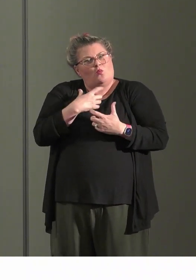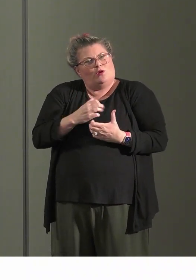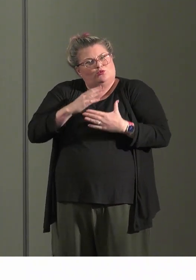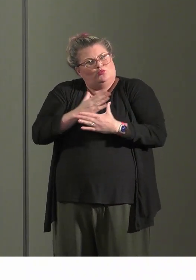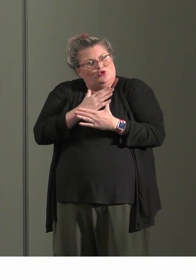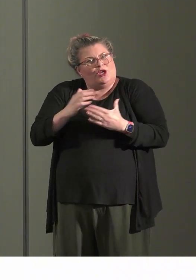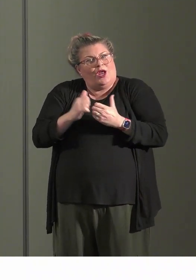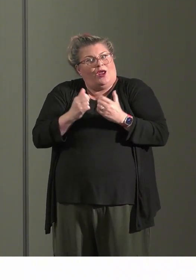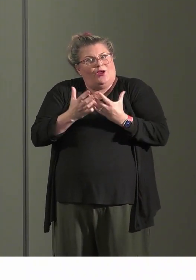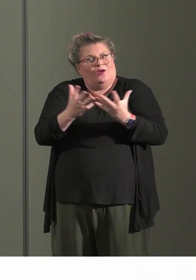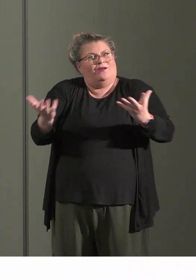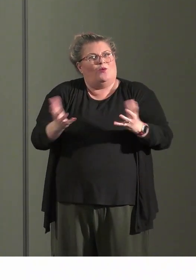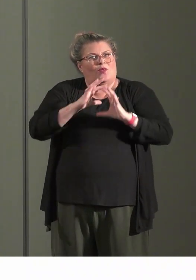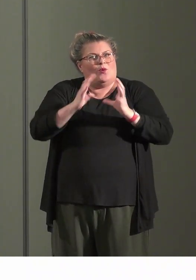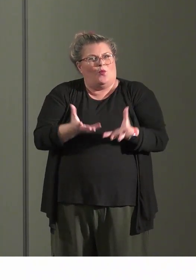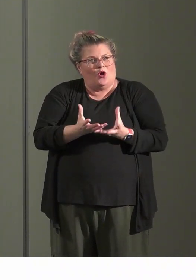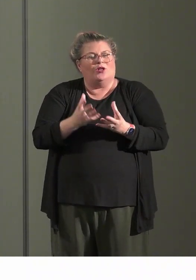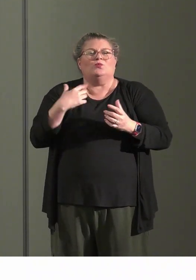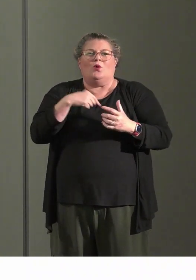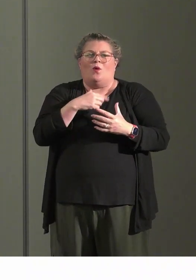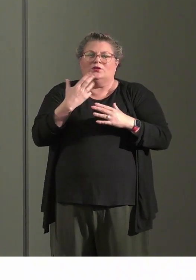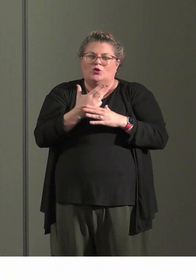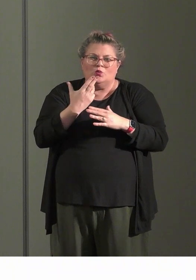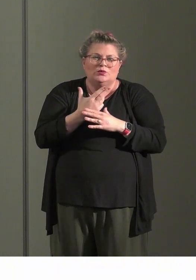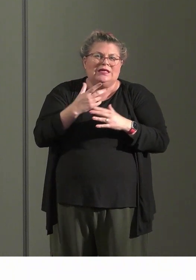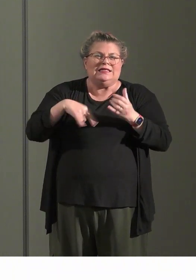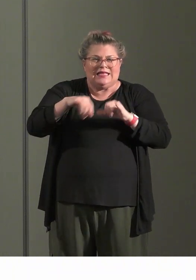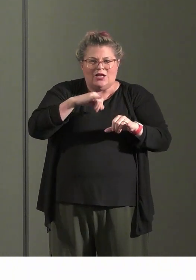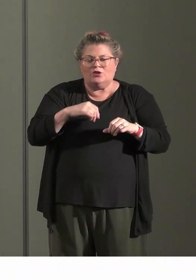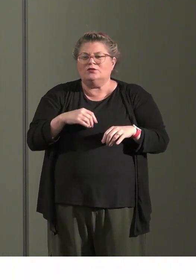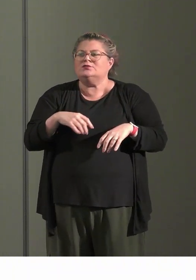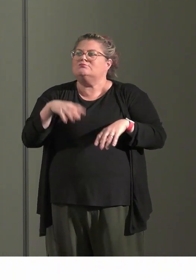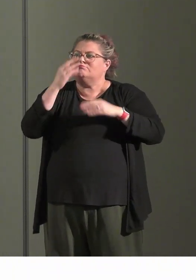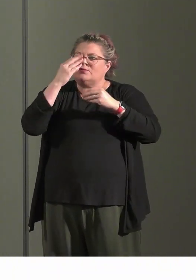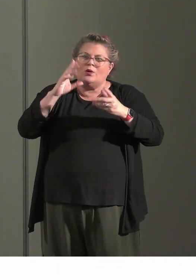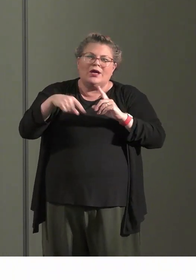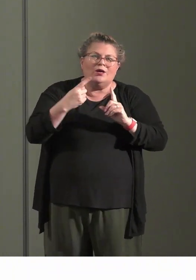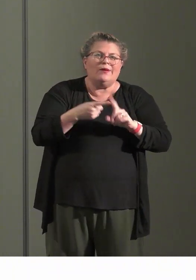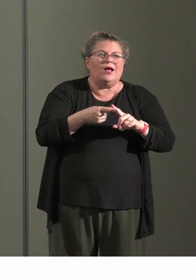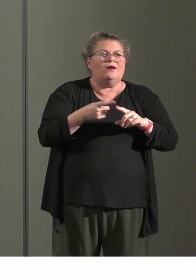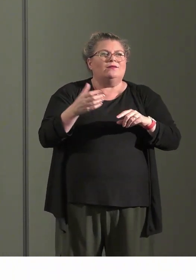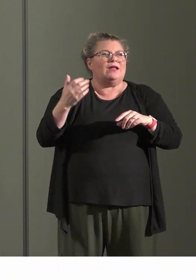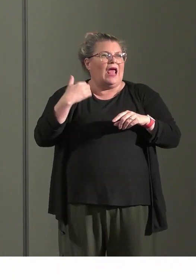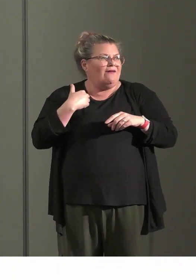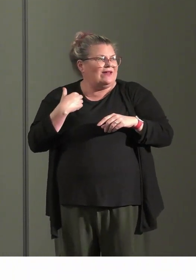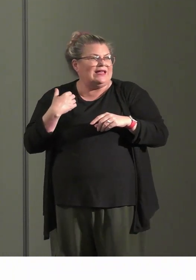the world and use them and we don't care about giving revenue off this we want people to use